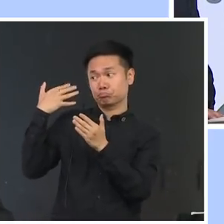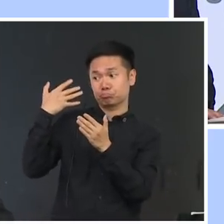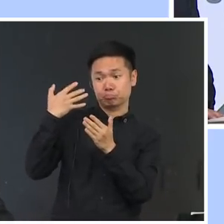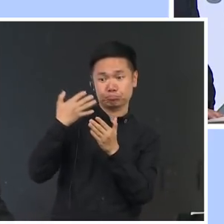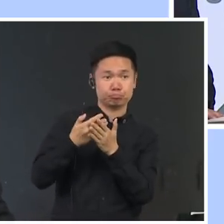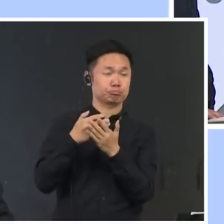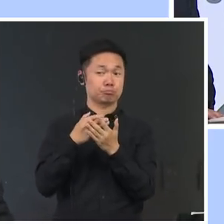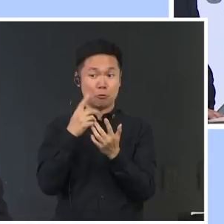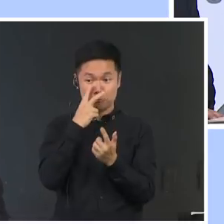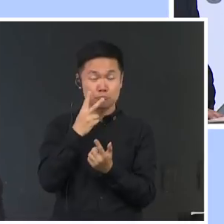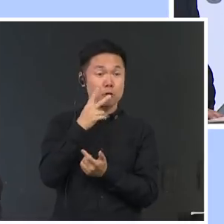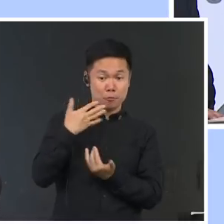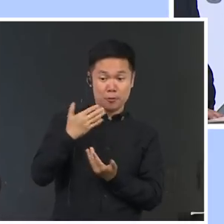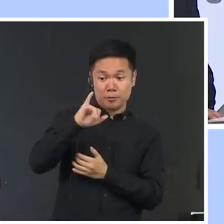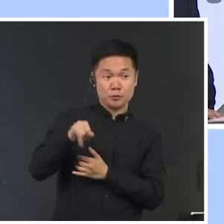this finally came about after 130 years.